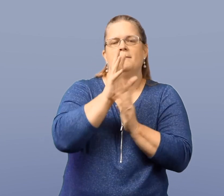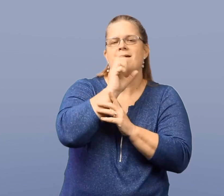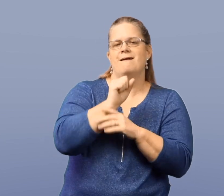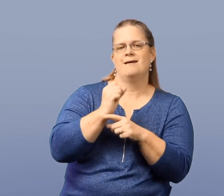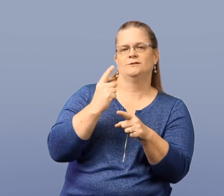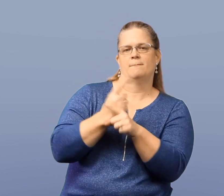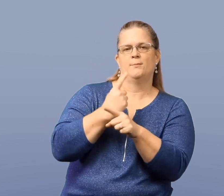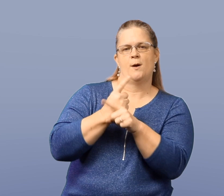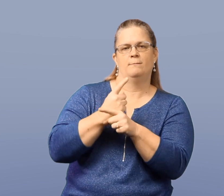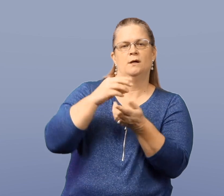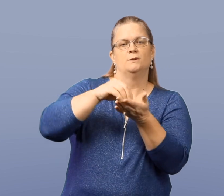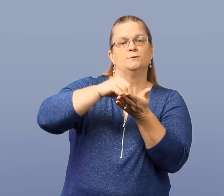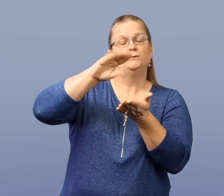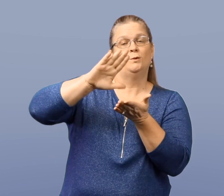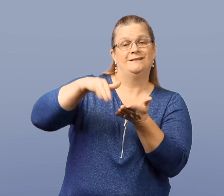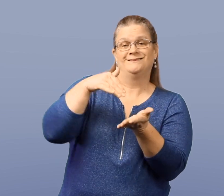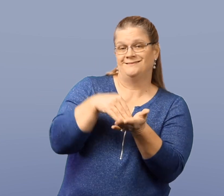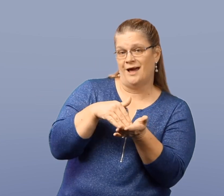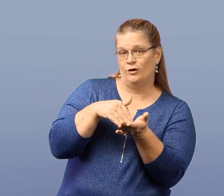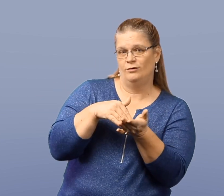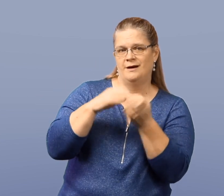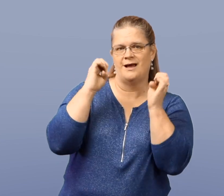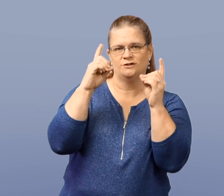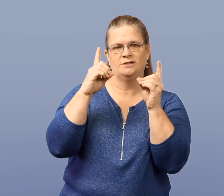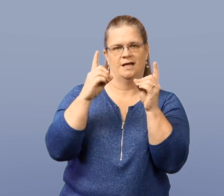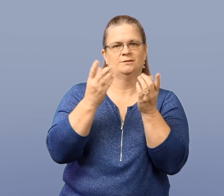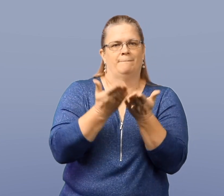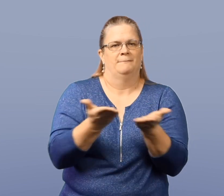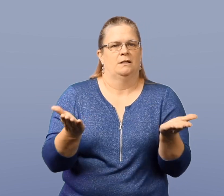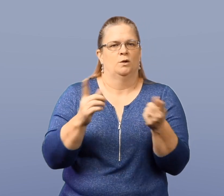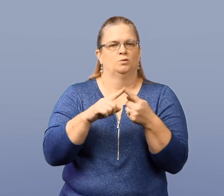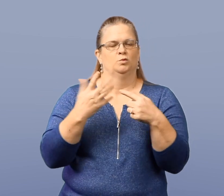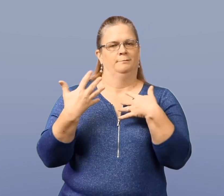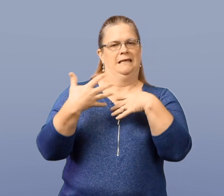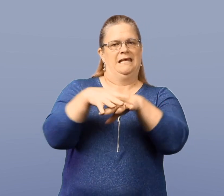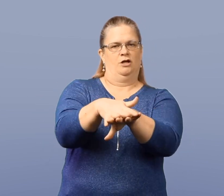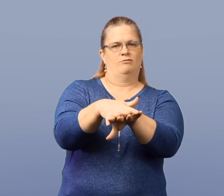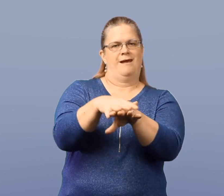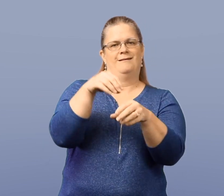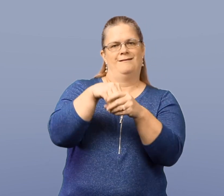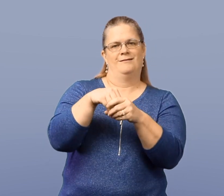to develop an age-appropriate, student-centered, educational materials to be integrated